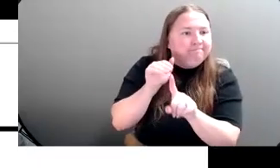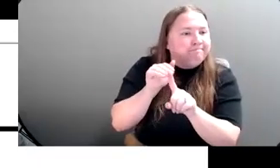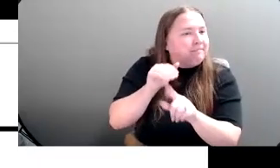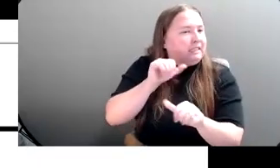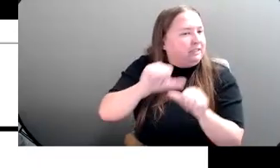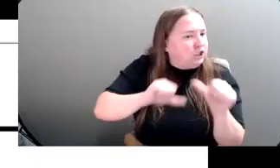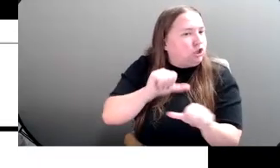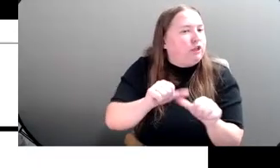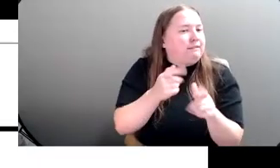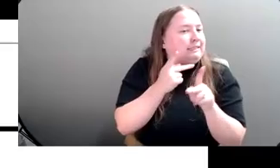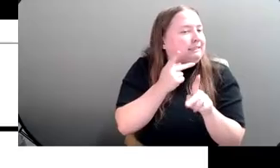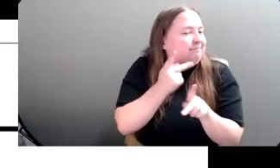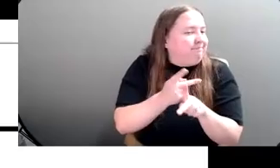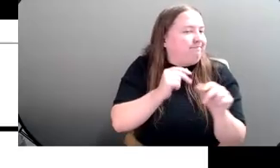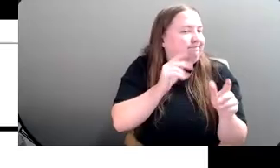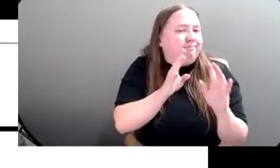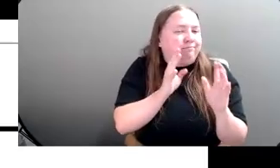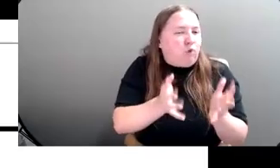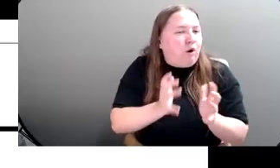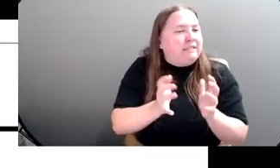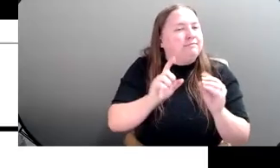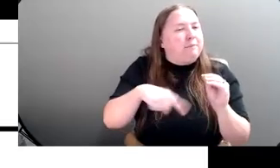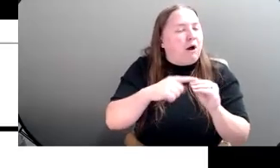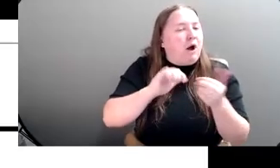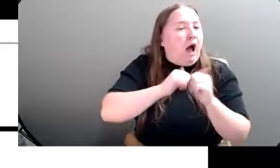Just keep talking about ways that you're doing RSI, okay.